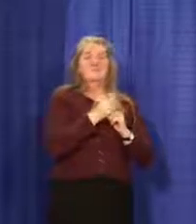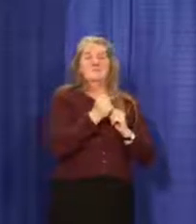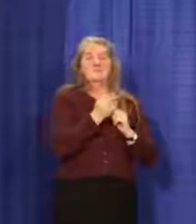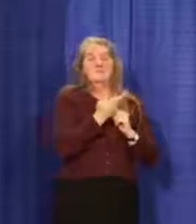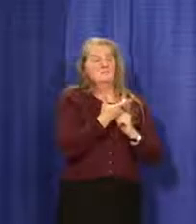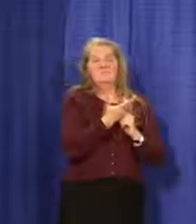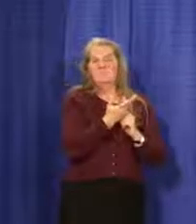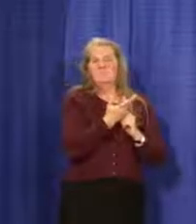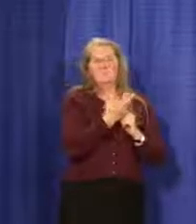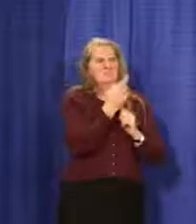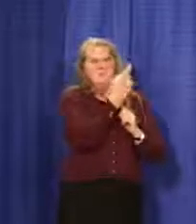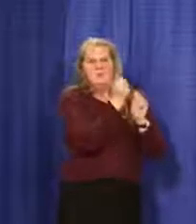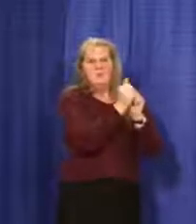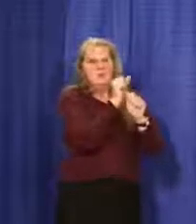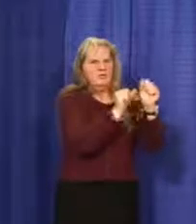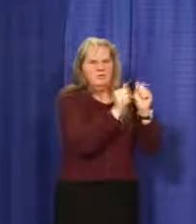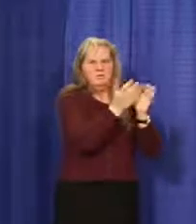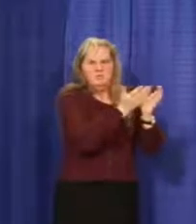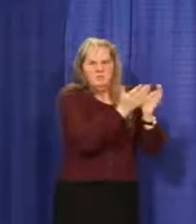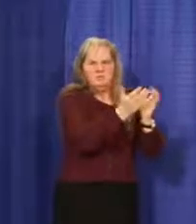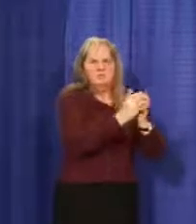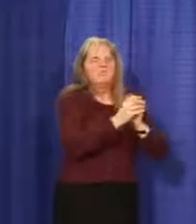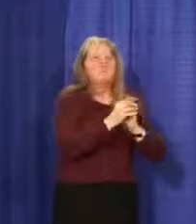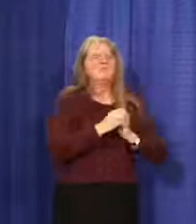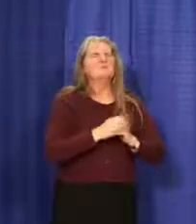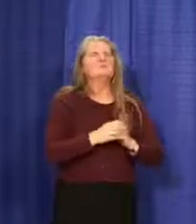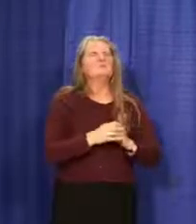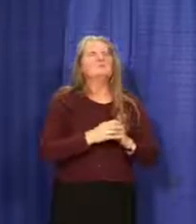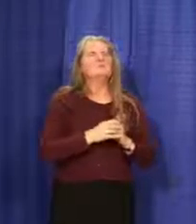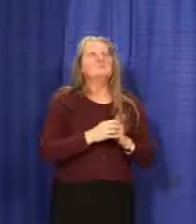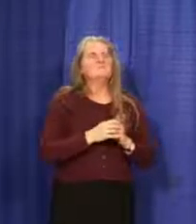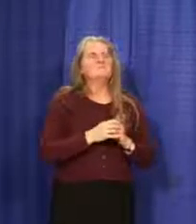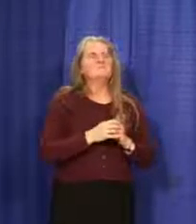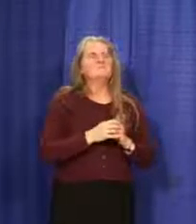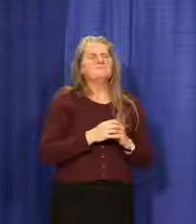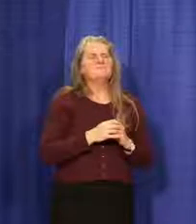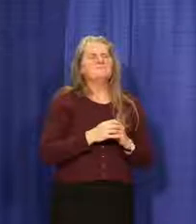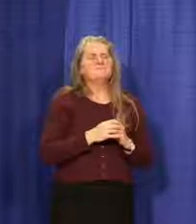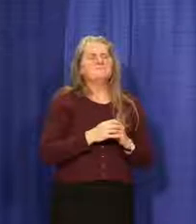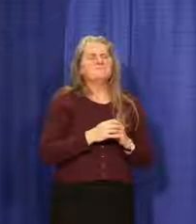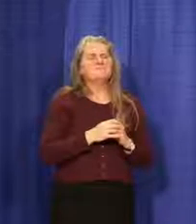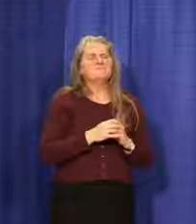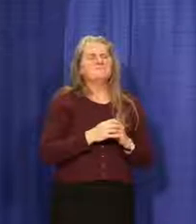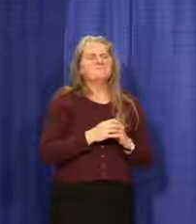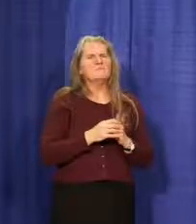to separate those two.